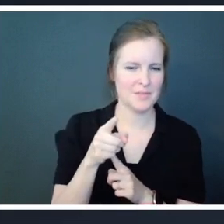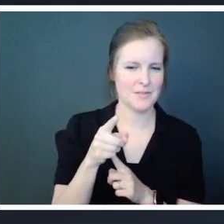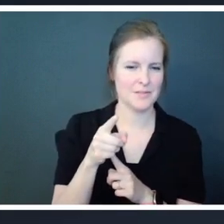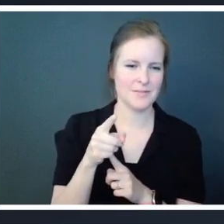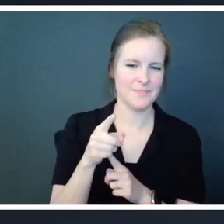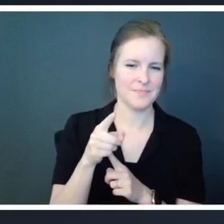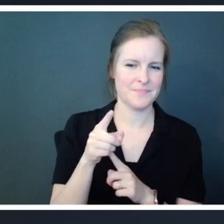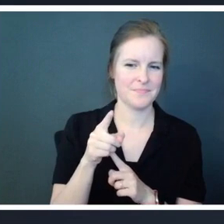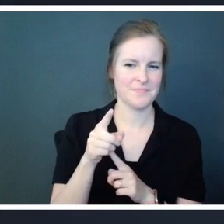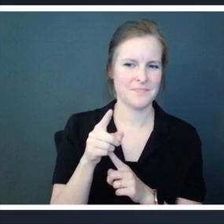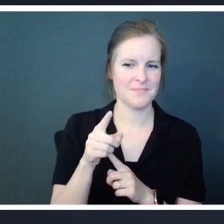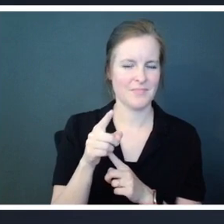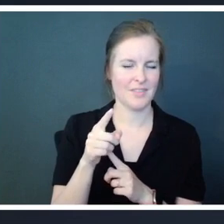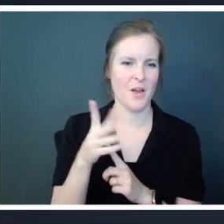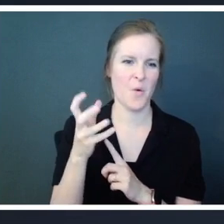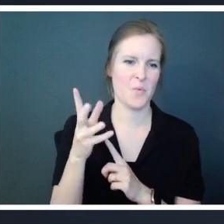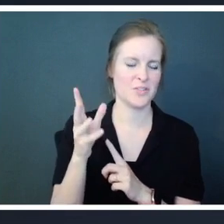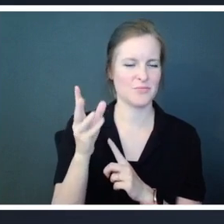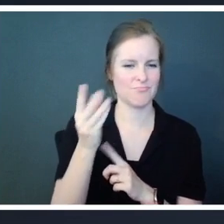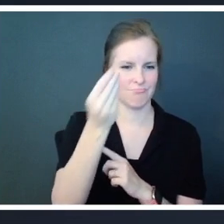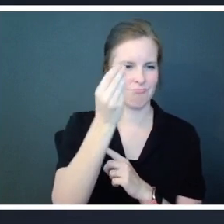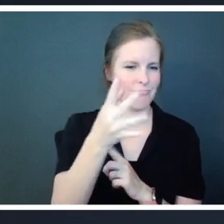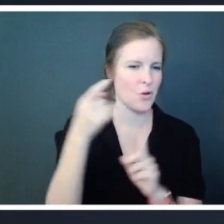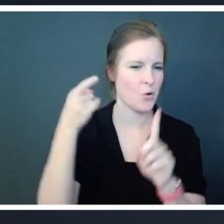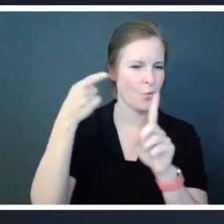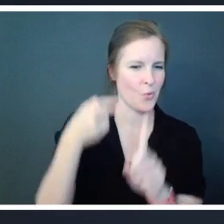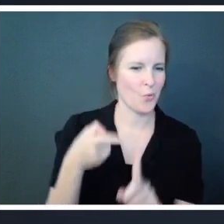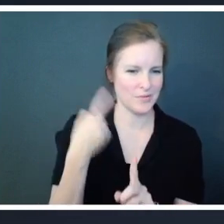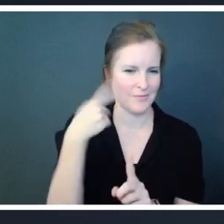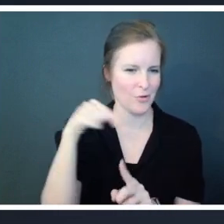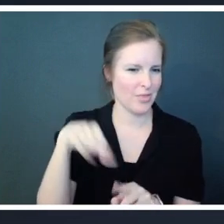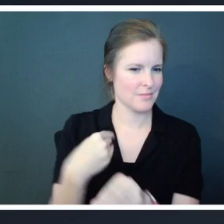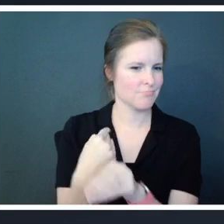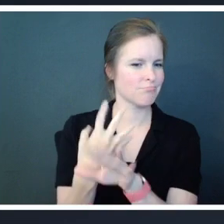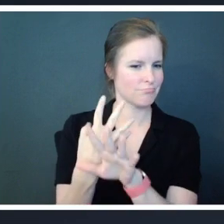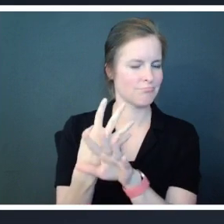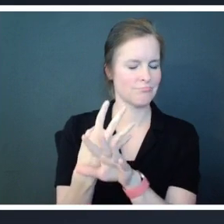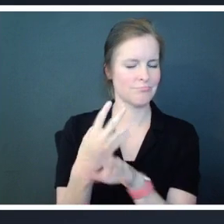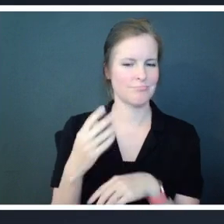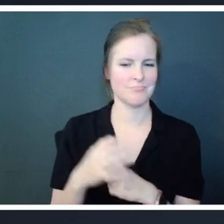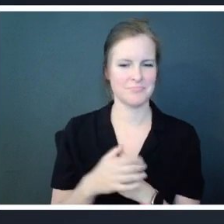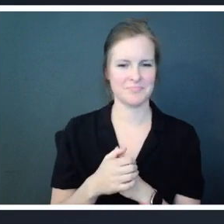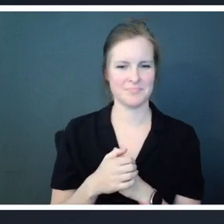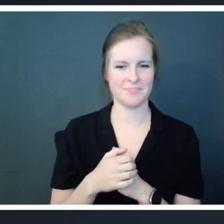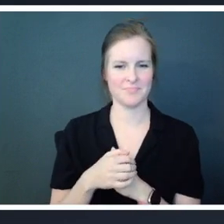our goals for this session and that guiding question. So, our essential question asks,